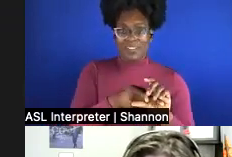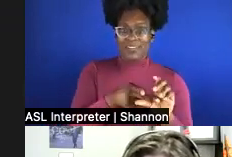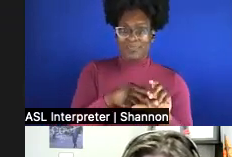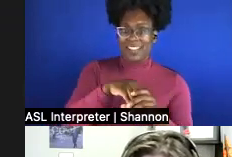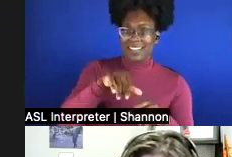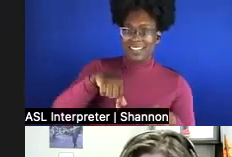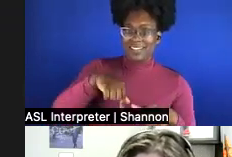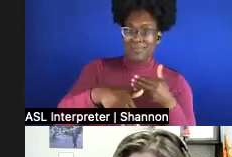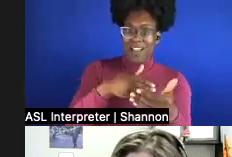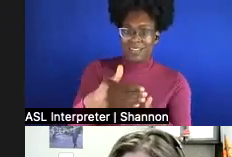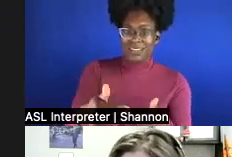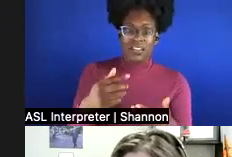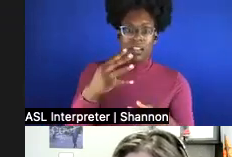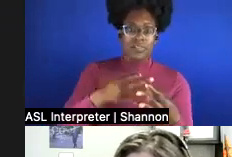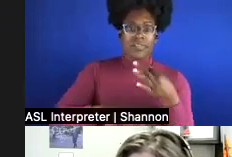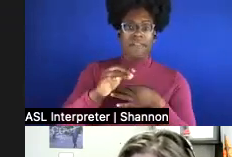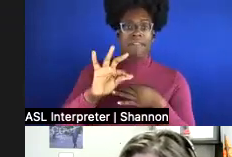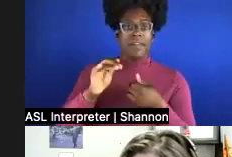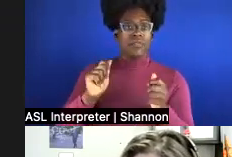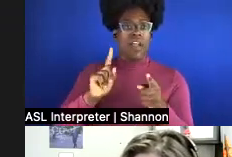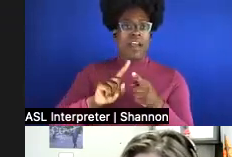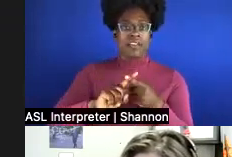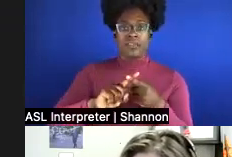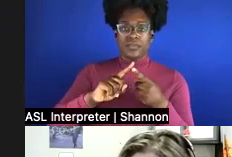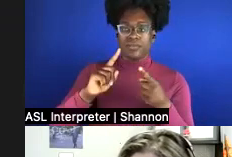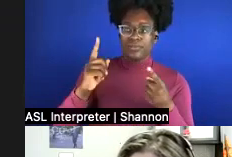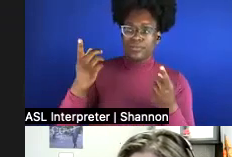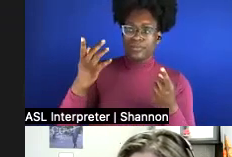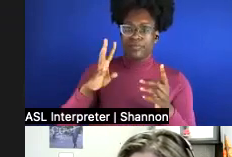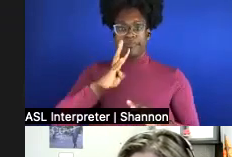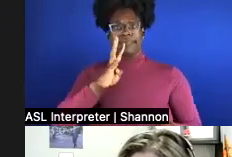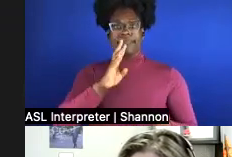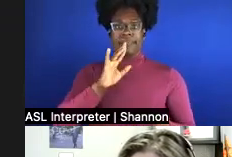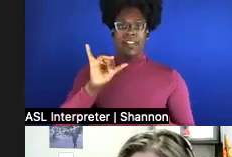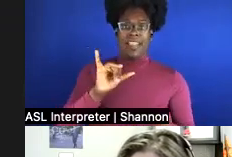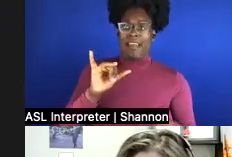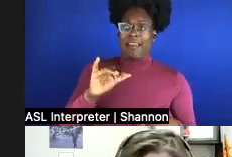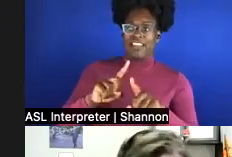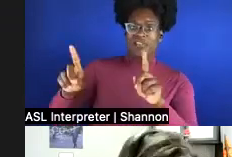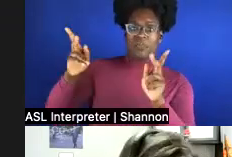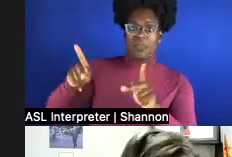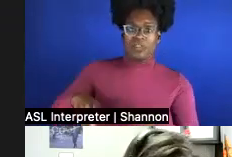On the more practical side, I began compiling a list of sentence stems of possible comments